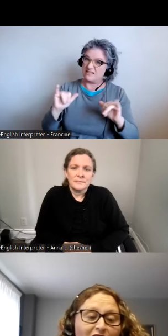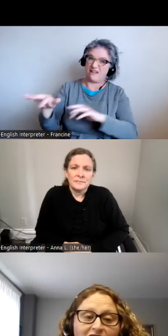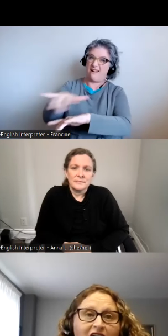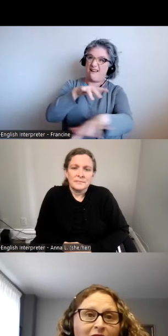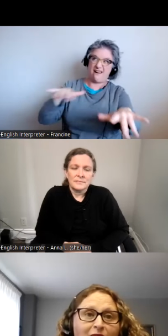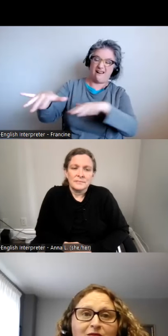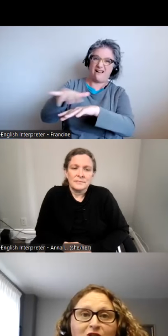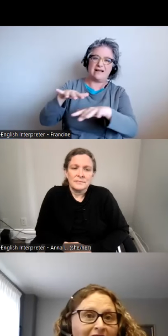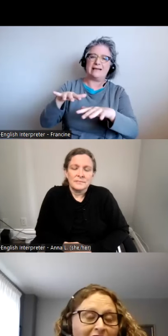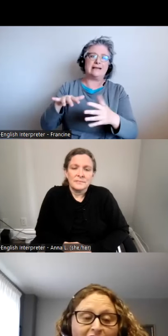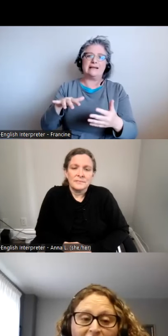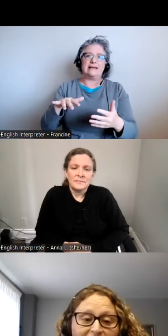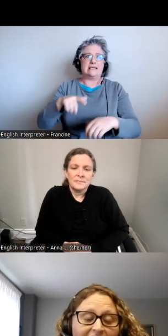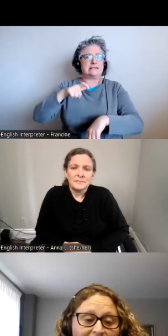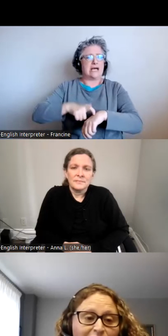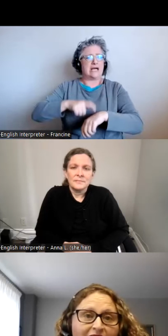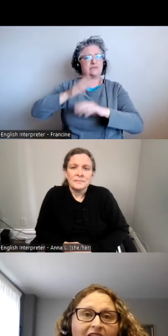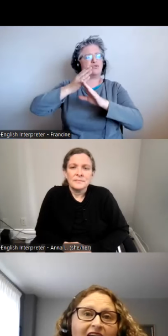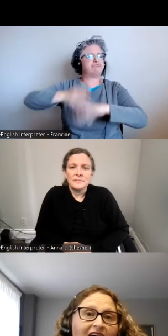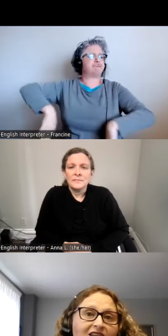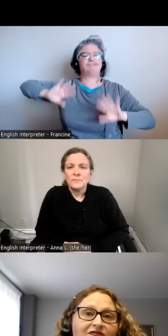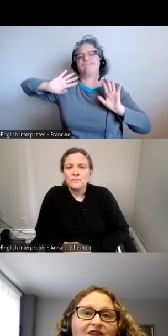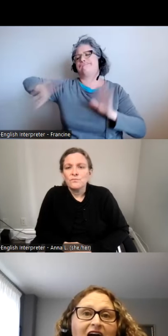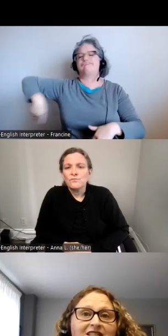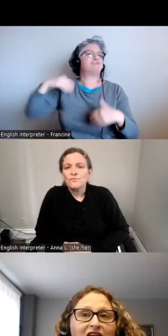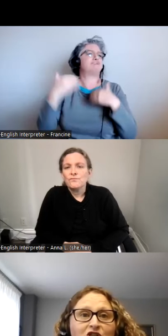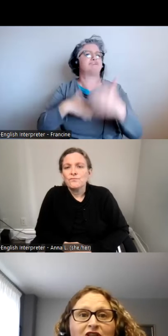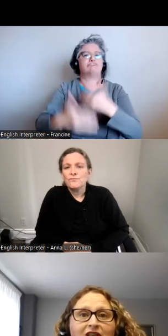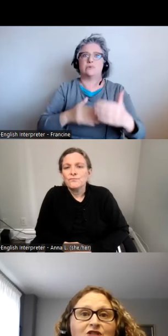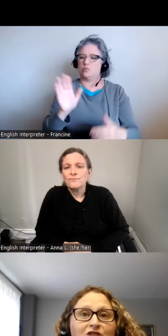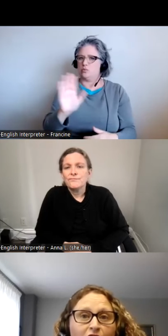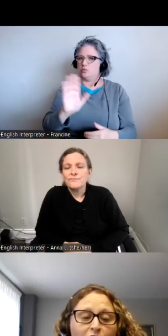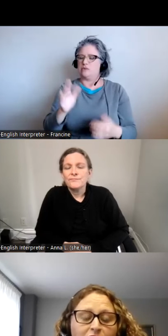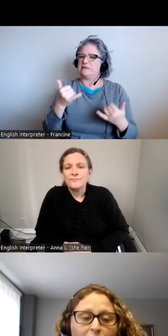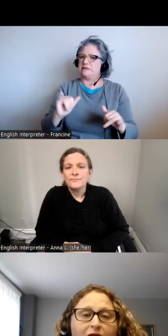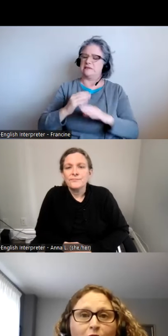Many people think that Covid is over, but it is not.